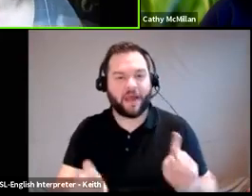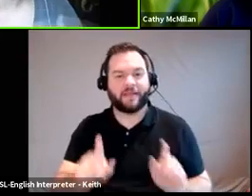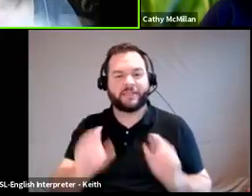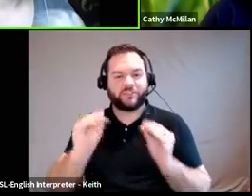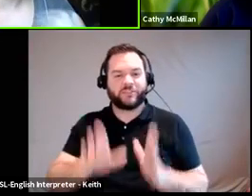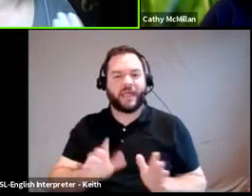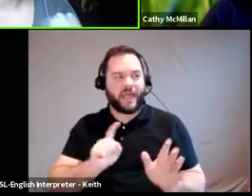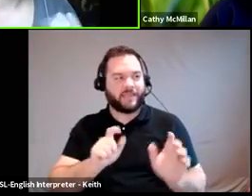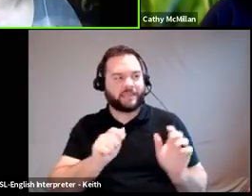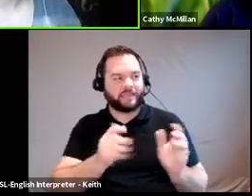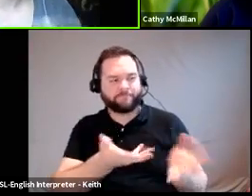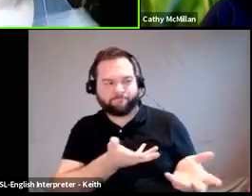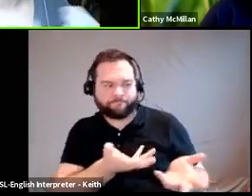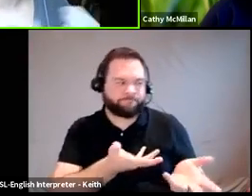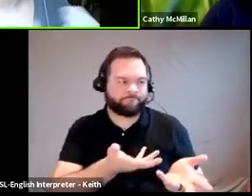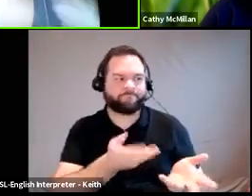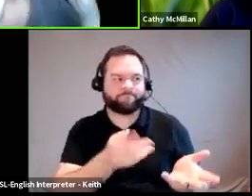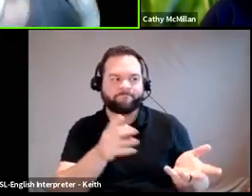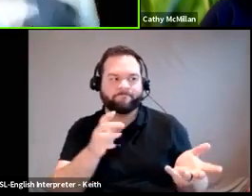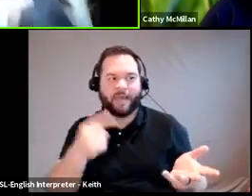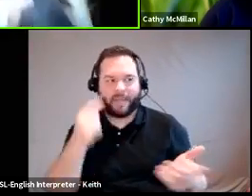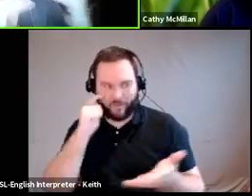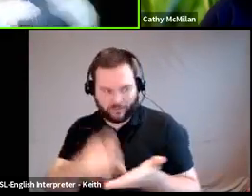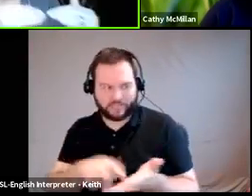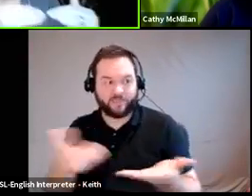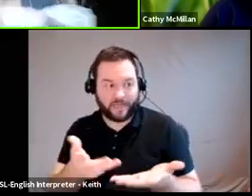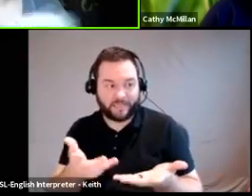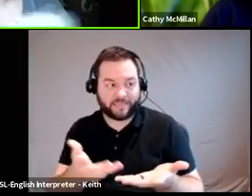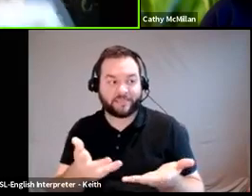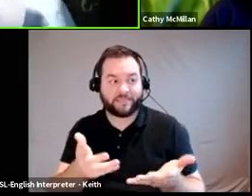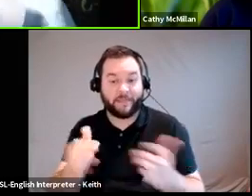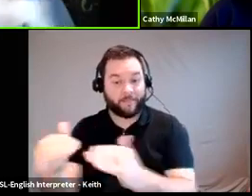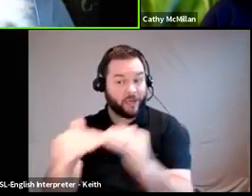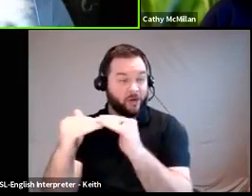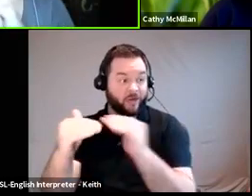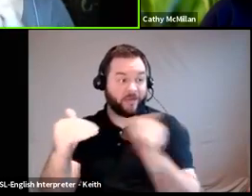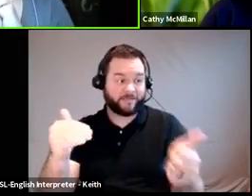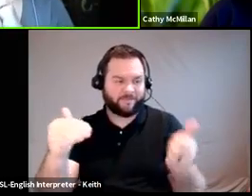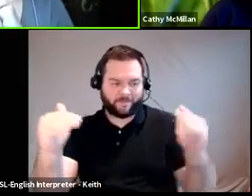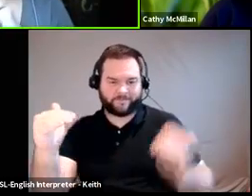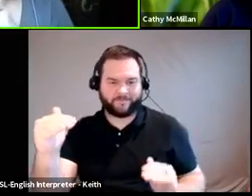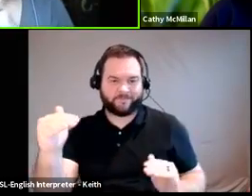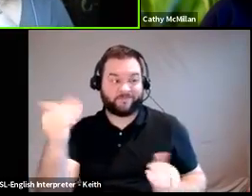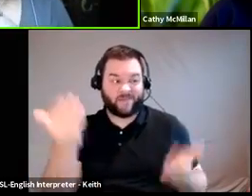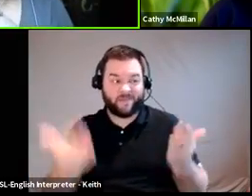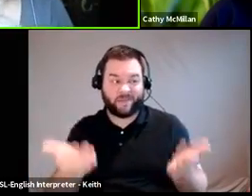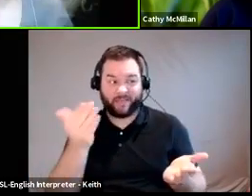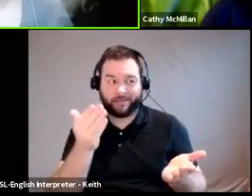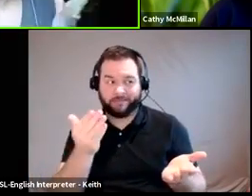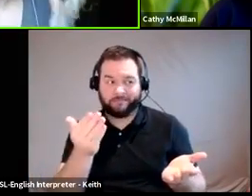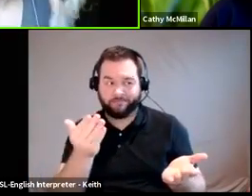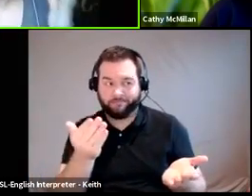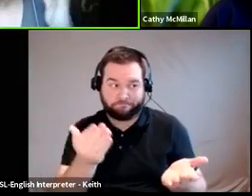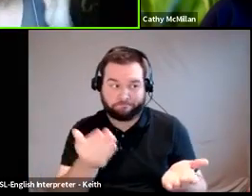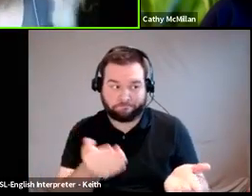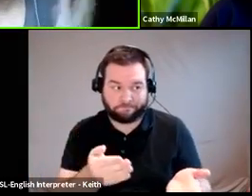like that but they can. n you know sort of work with you and say okay well this is really like the really below there really like the really below their peers. you might want